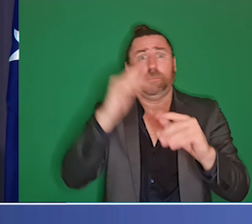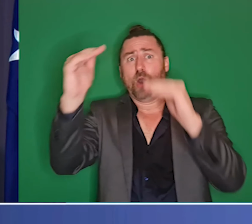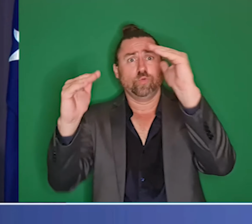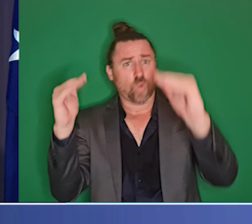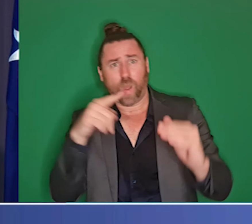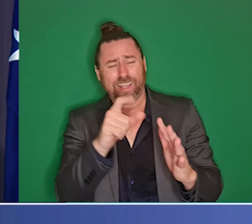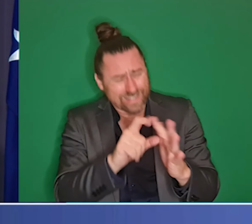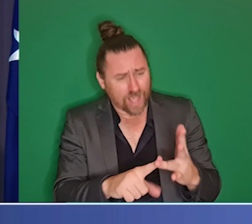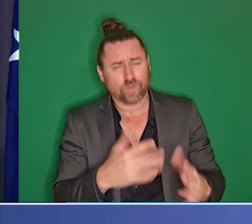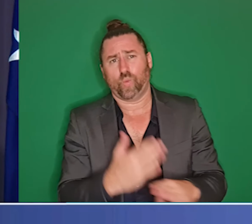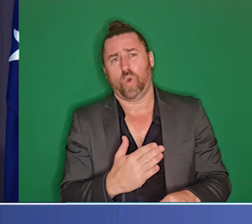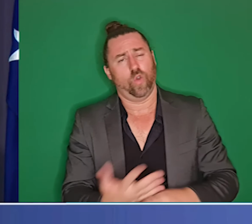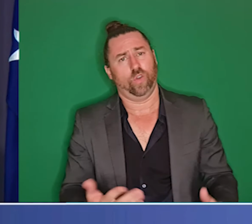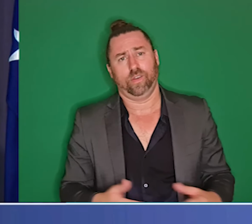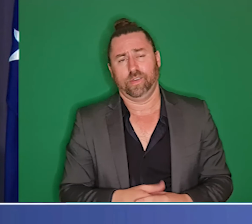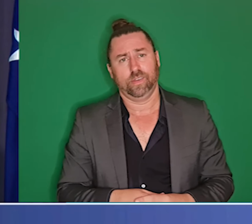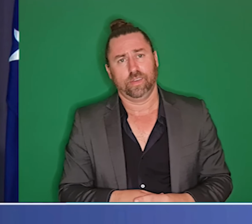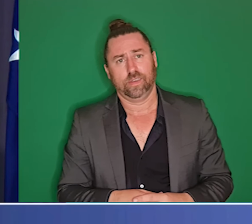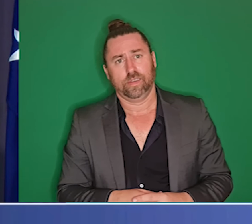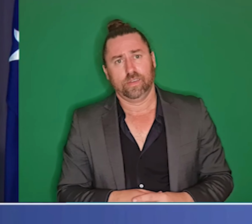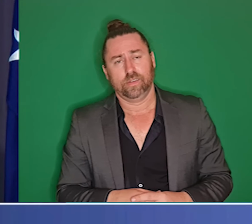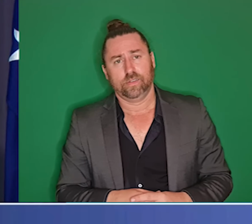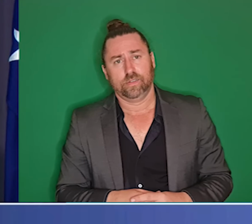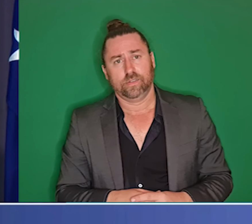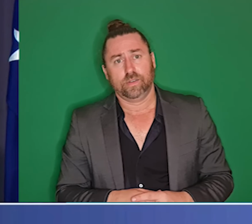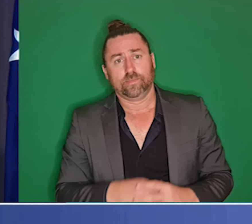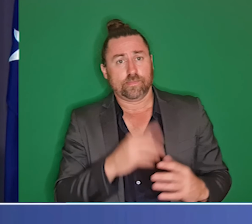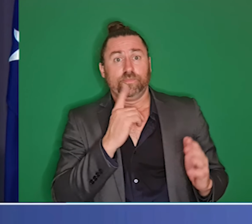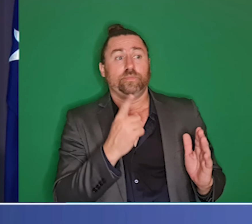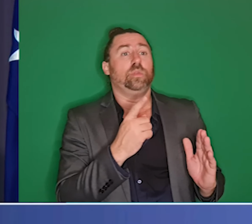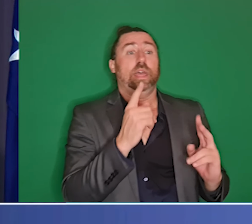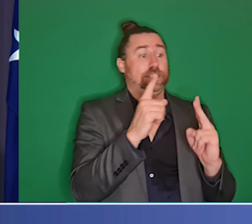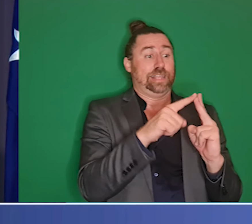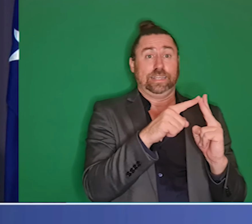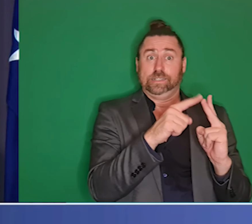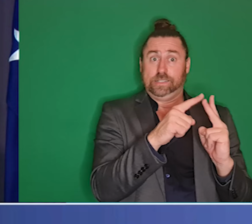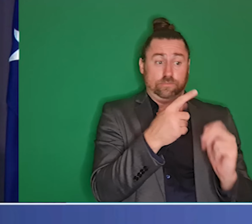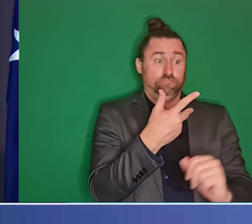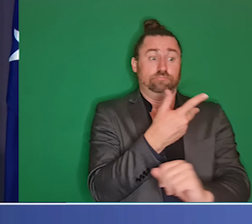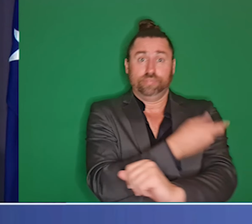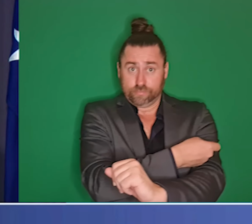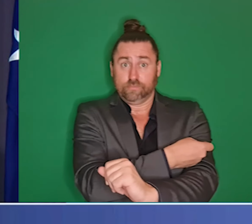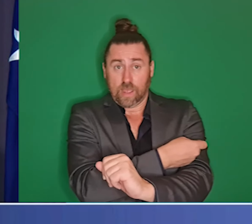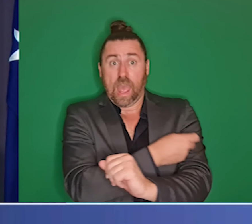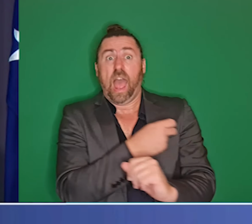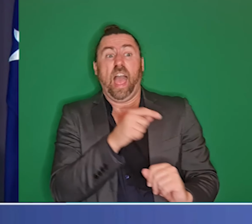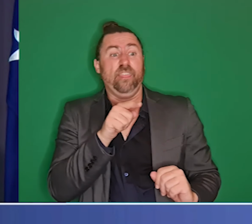They do at least during the initial period after the second dose decrease the transmission in the wider community.